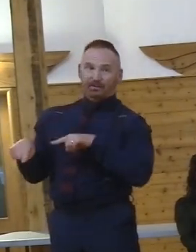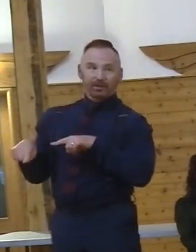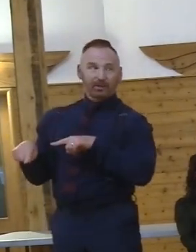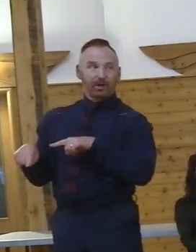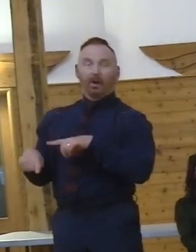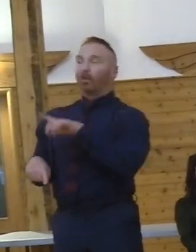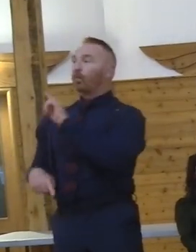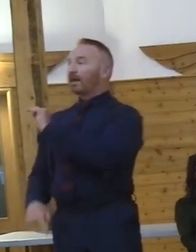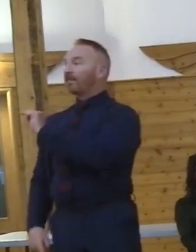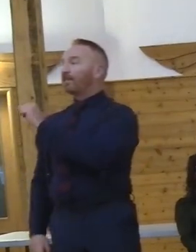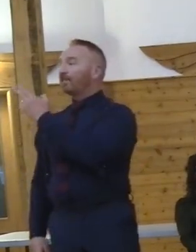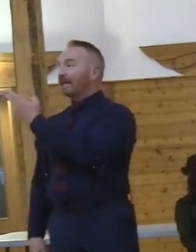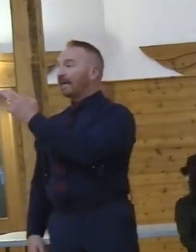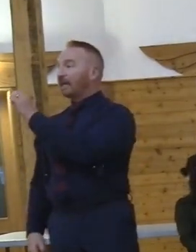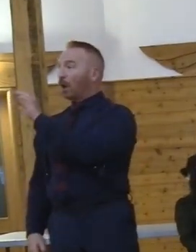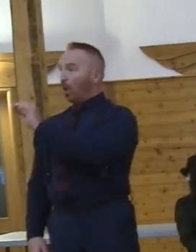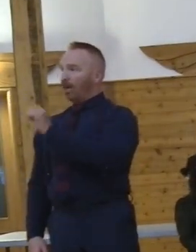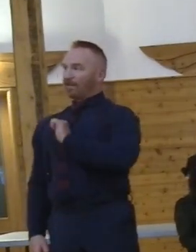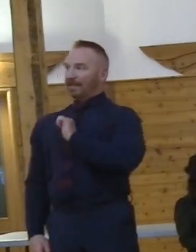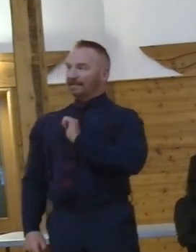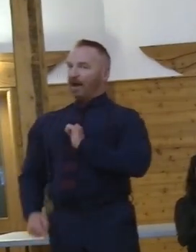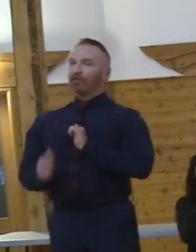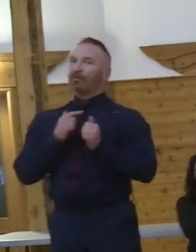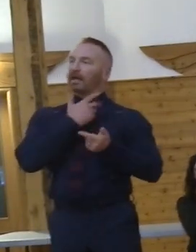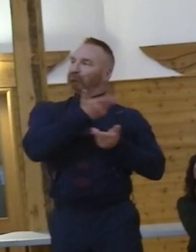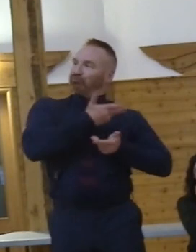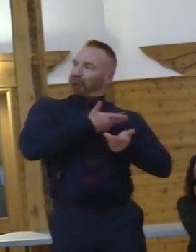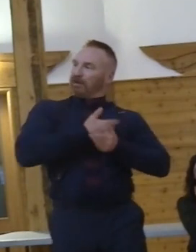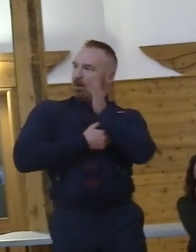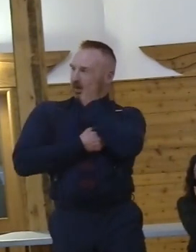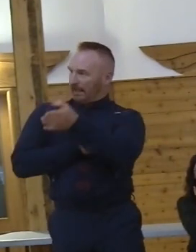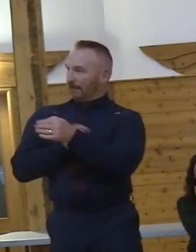and myself following the film. So enjoy!